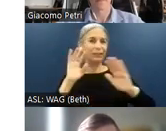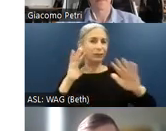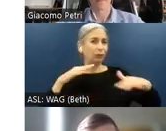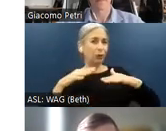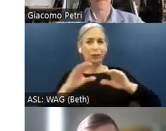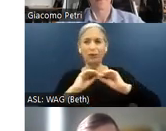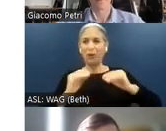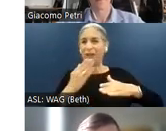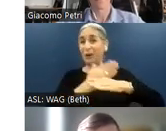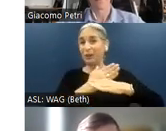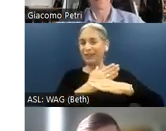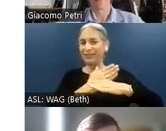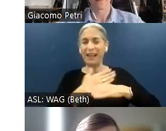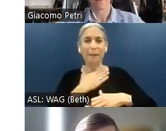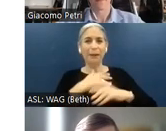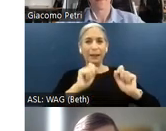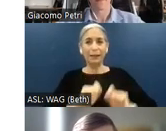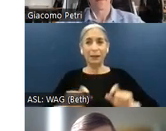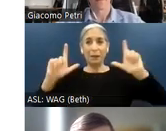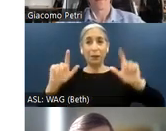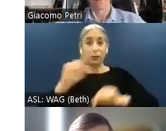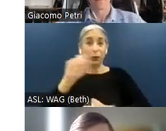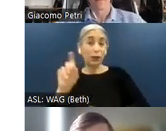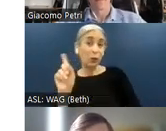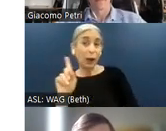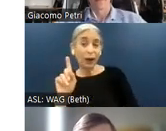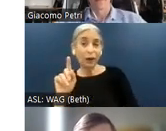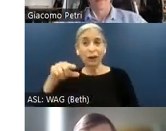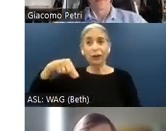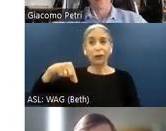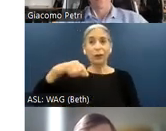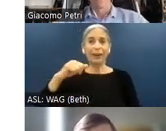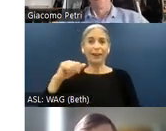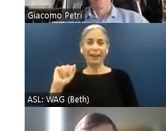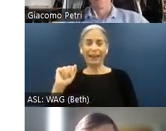ask that everyone please post your questions in the Q&A. The Chat will also be monitored